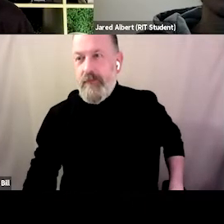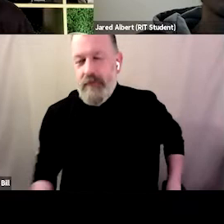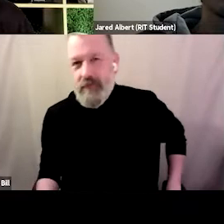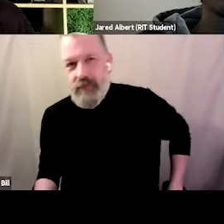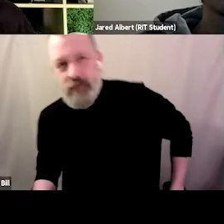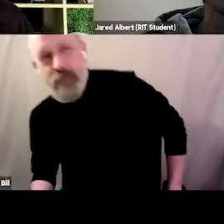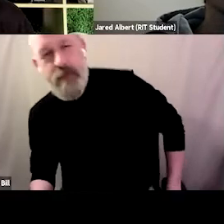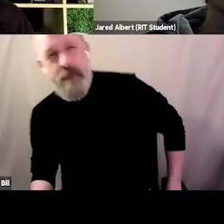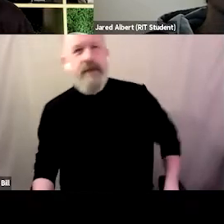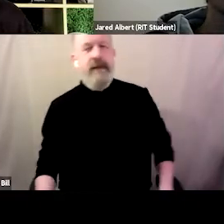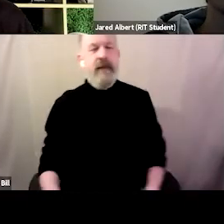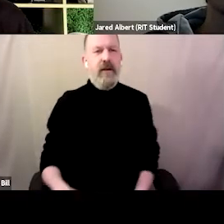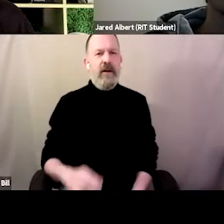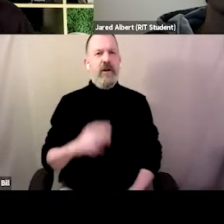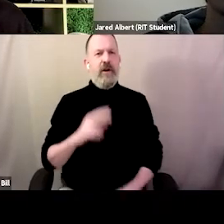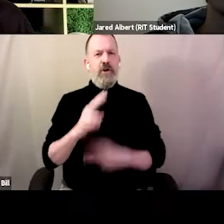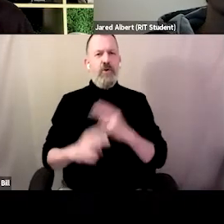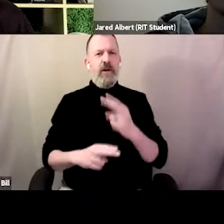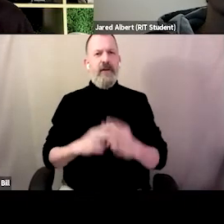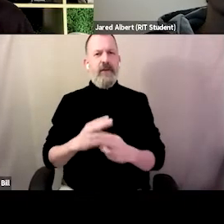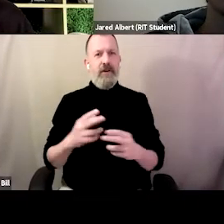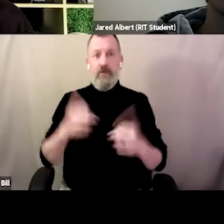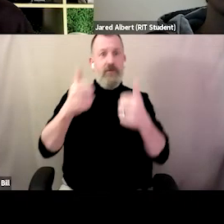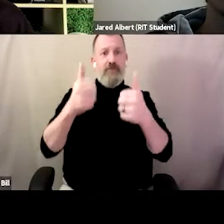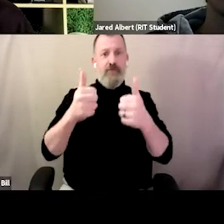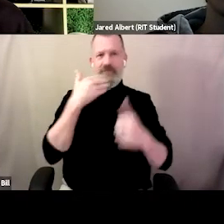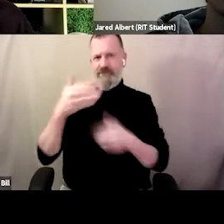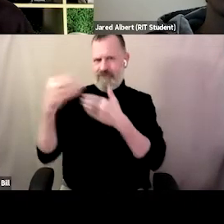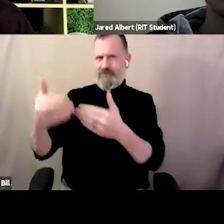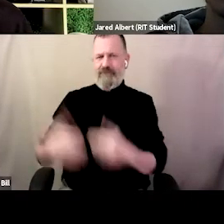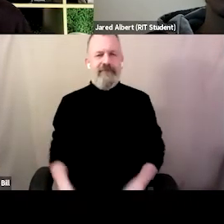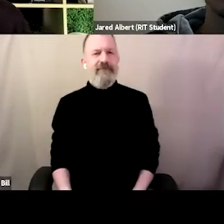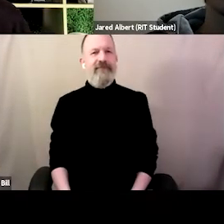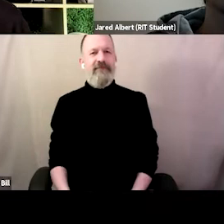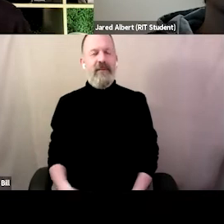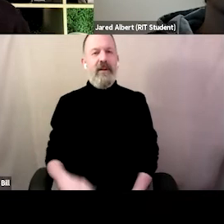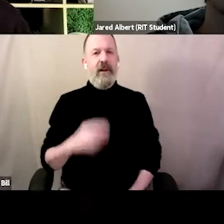you know, the thing you've got a sorry my waiting for you, Bill. CalebBarlow: Okay, I just want to make sure you got you. Good.